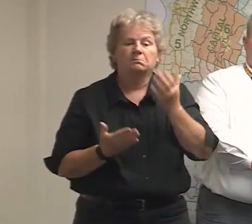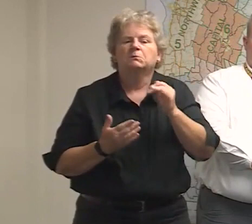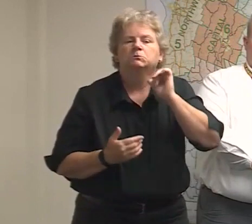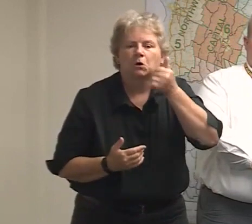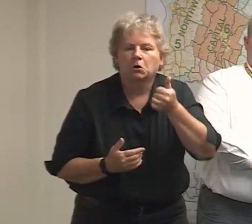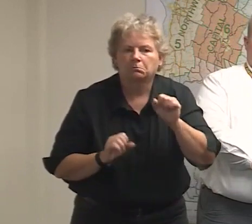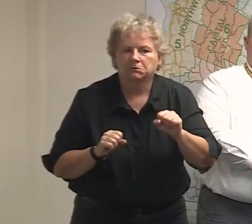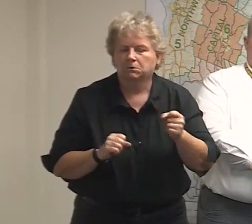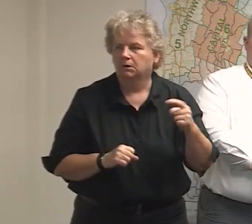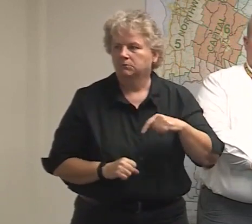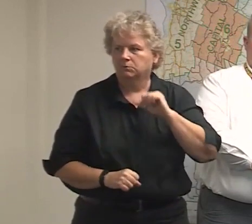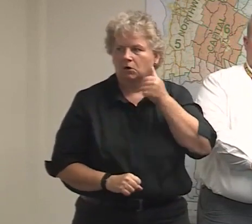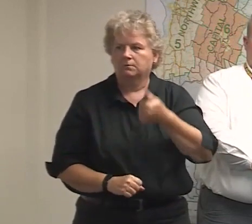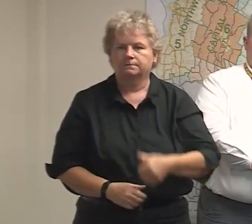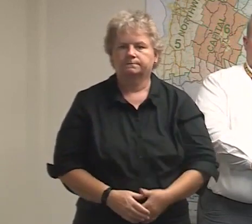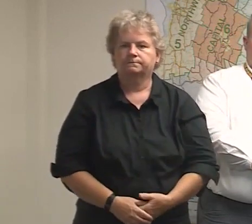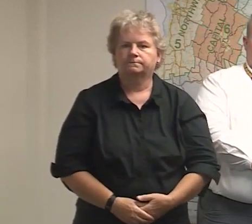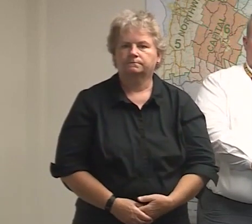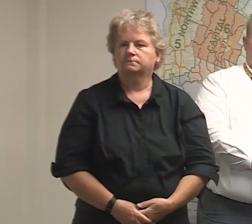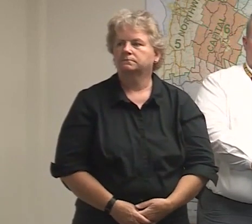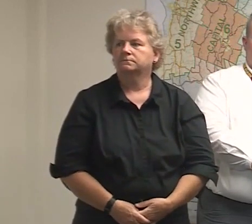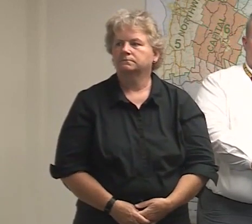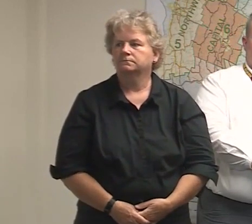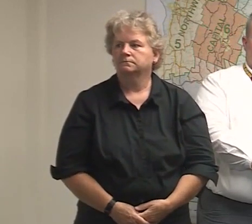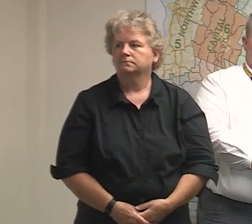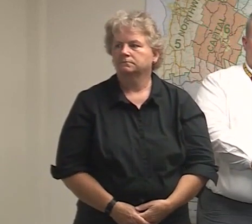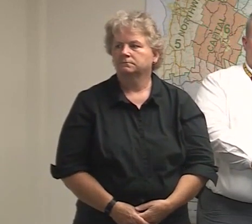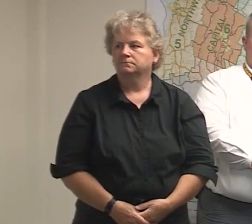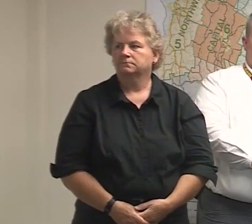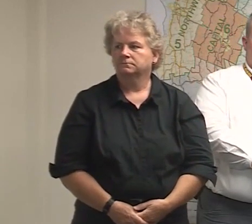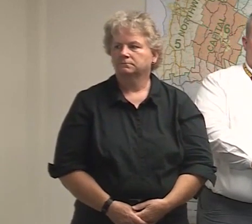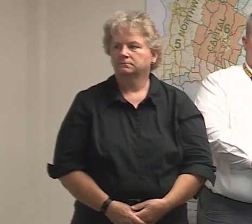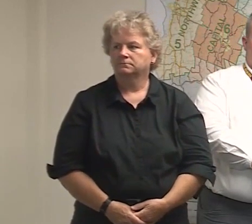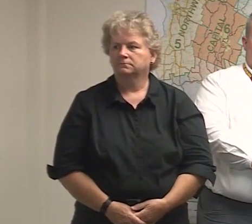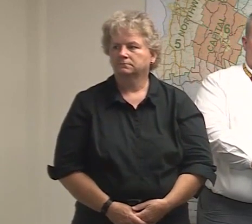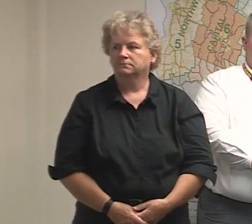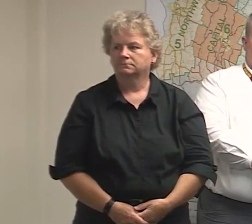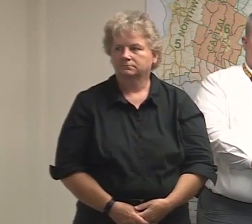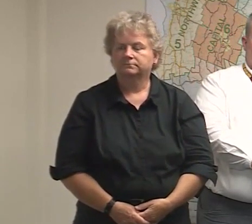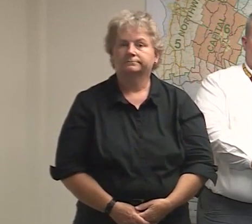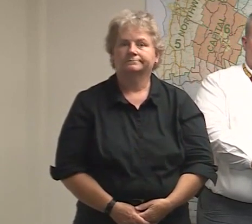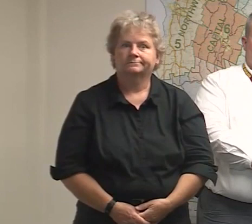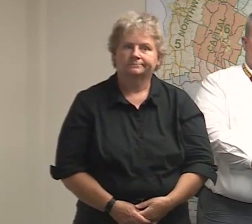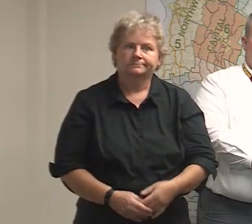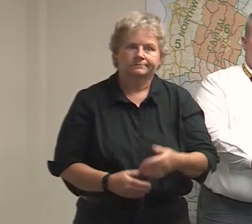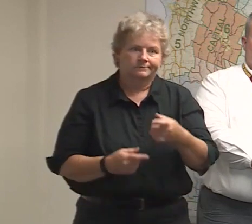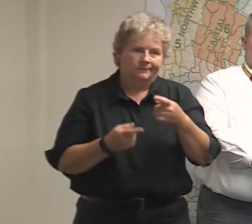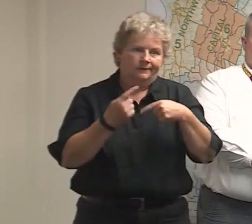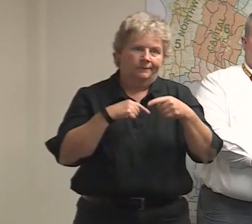IF I MAY BE SO BOLD, ESPECIALLY WITH THIS MORE RAIN COMING.